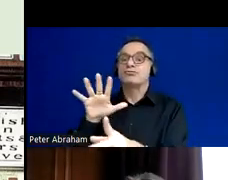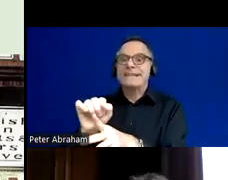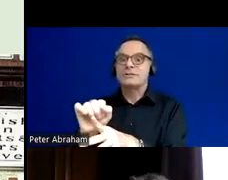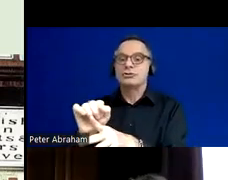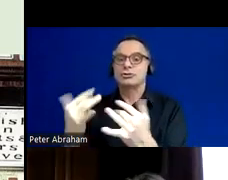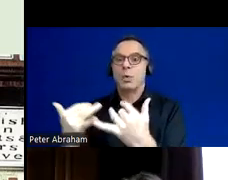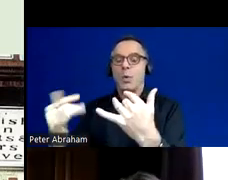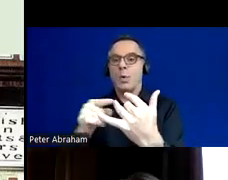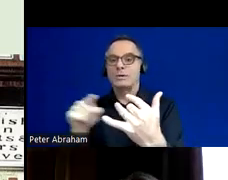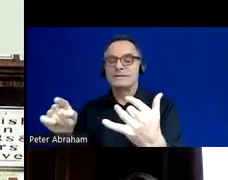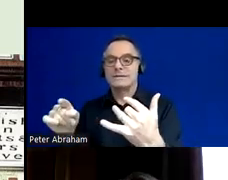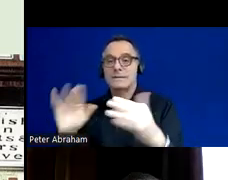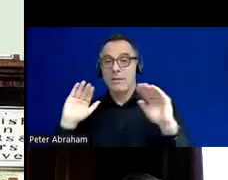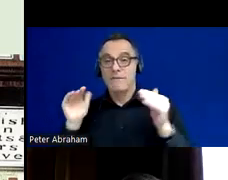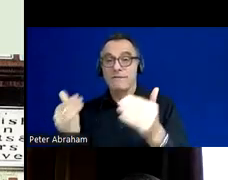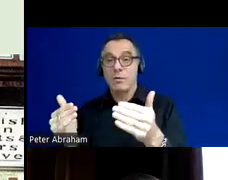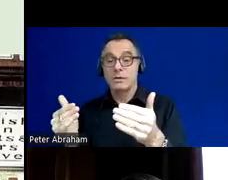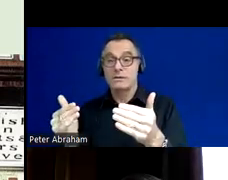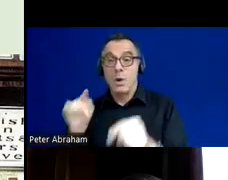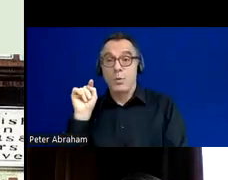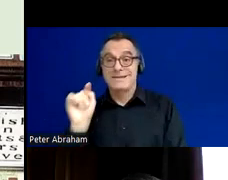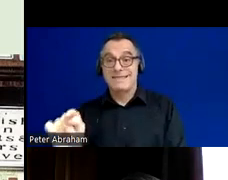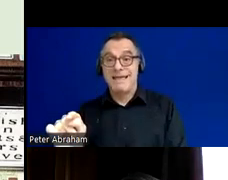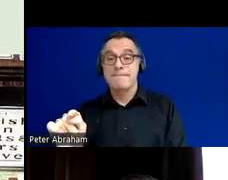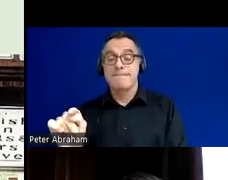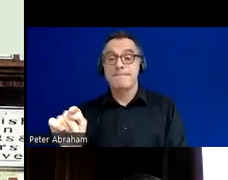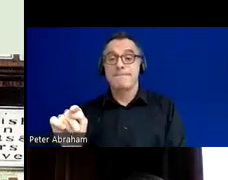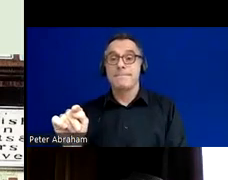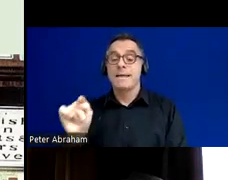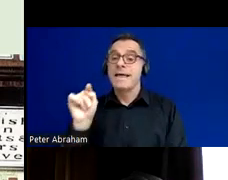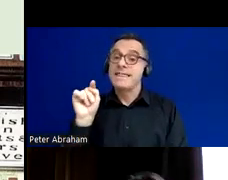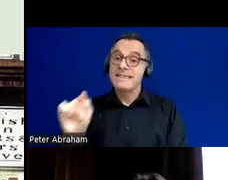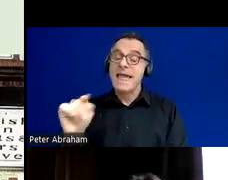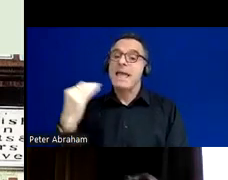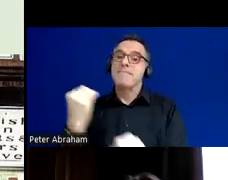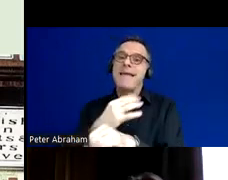focus really was those hard-to-reach audiences where were making this happen. So, it was kind of